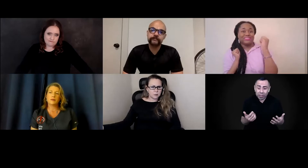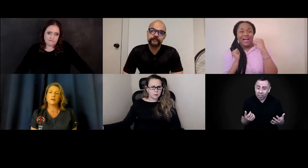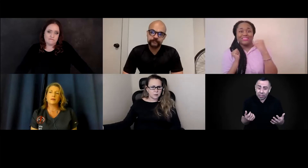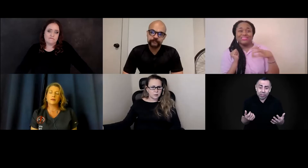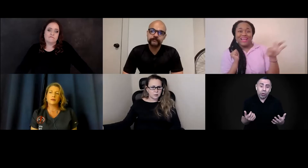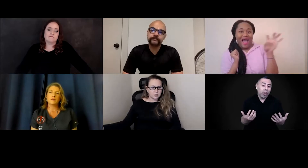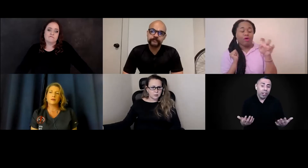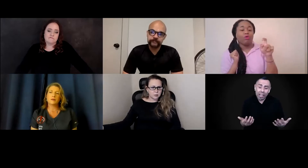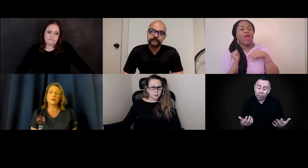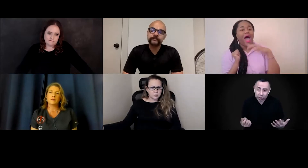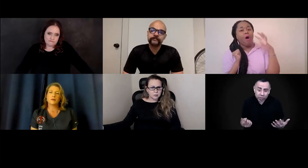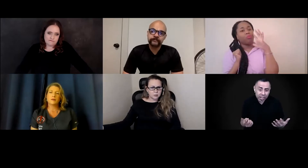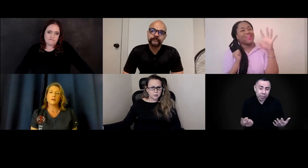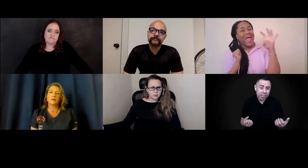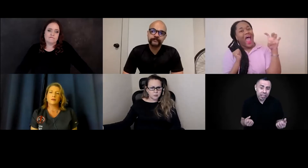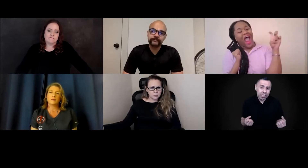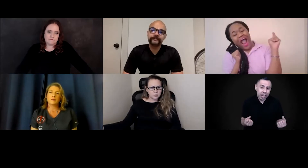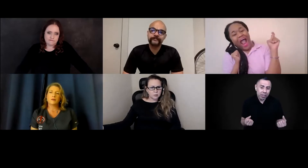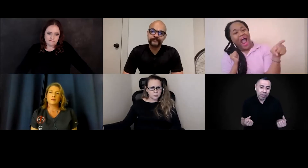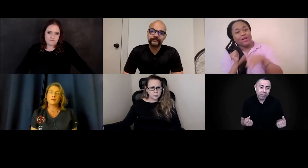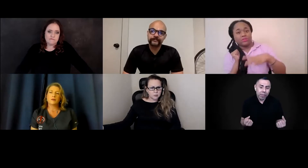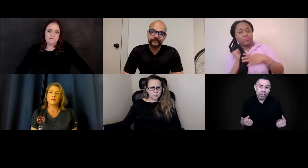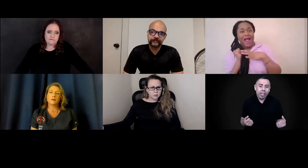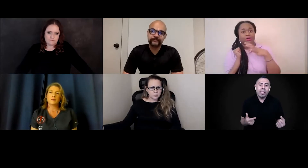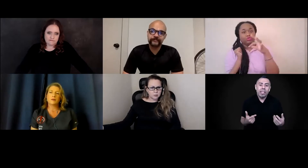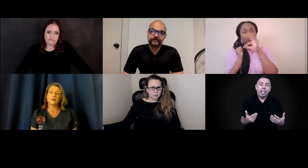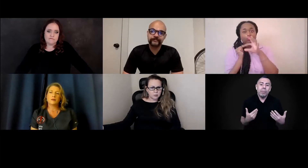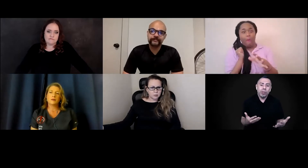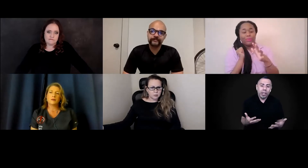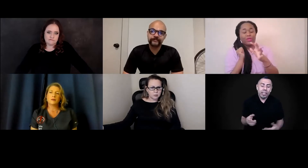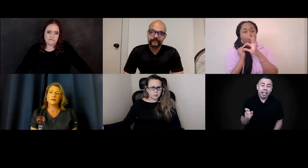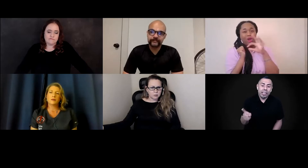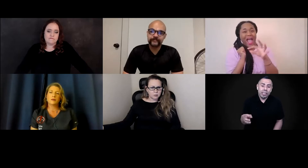if they don't or aren't able to understand my signing style, then I would go ahead and